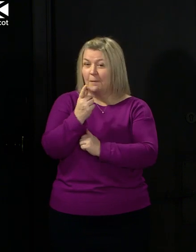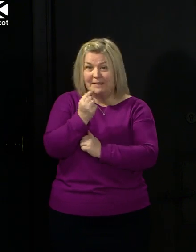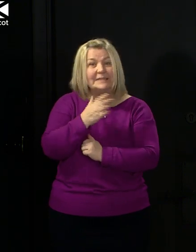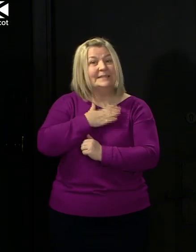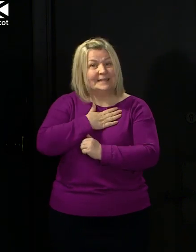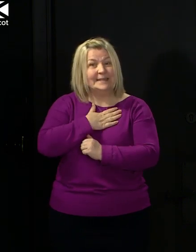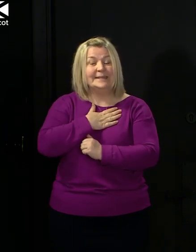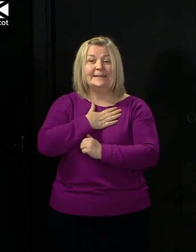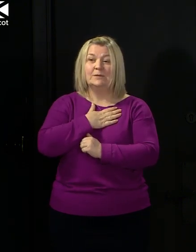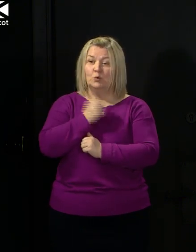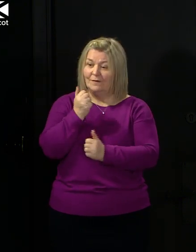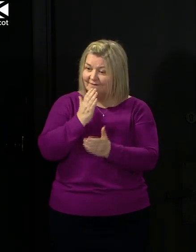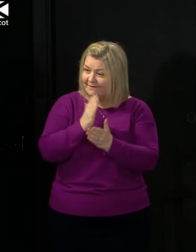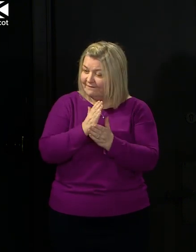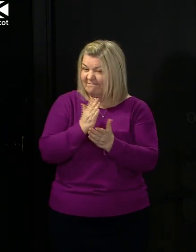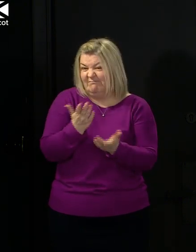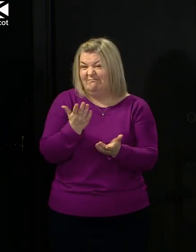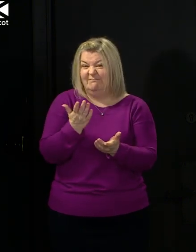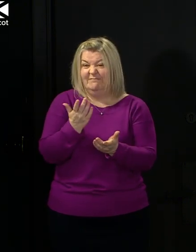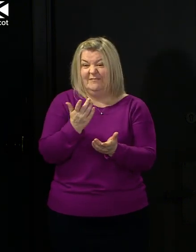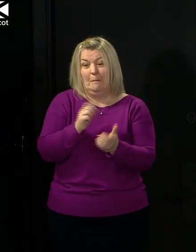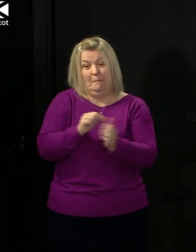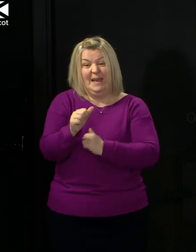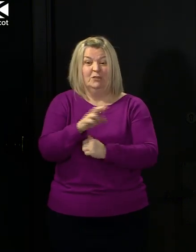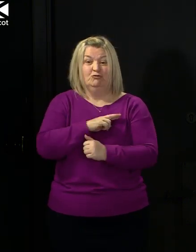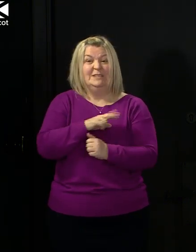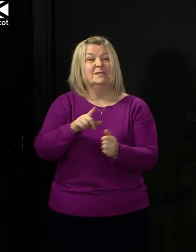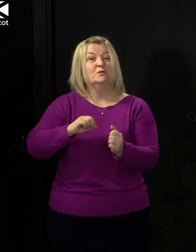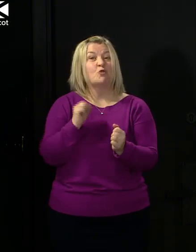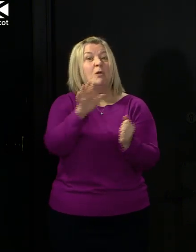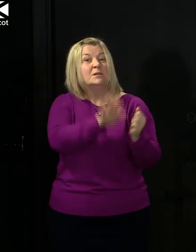in good faith and for the best of reasons, and that is what I sought to do yesterday